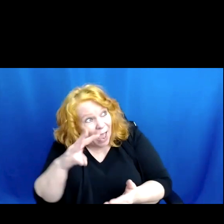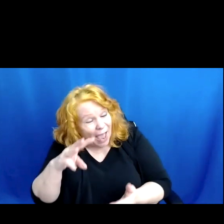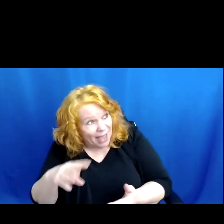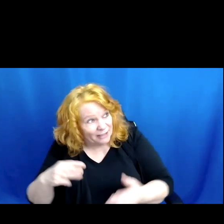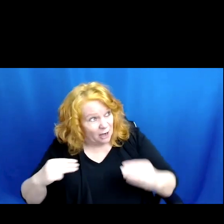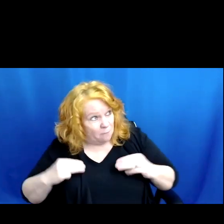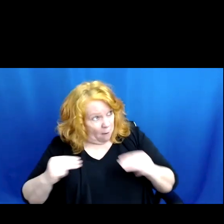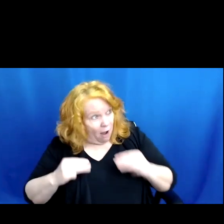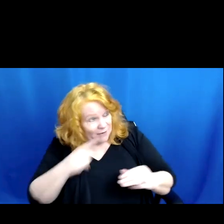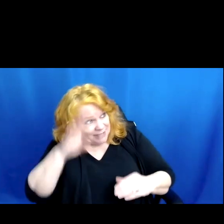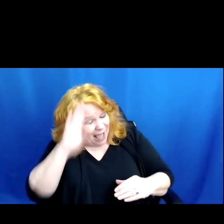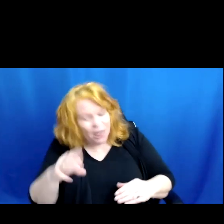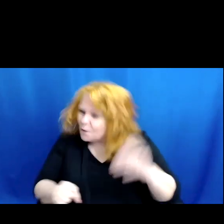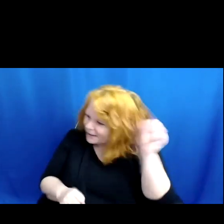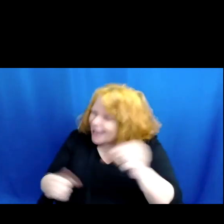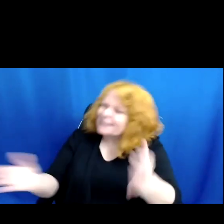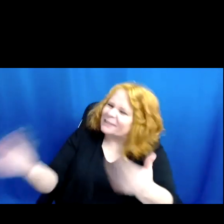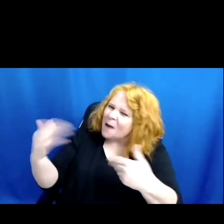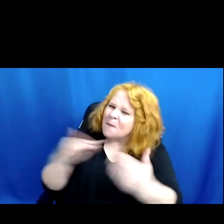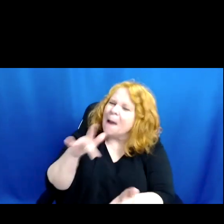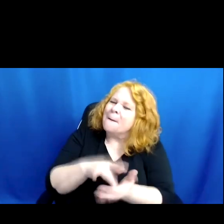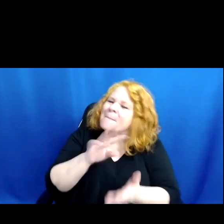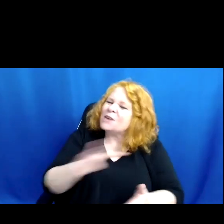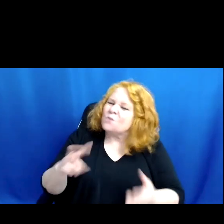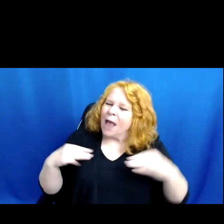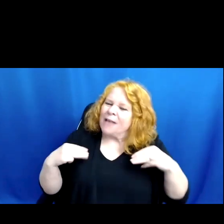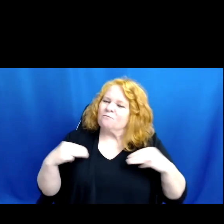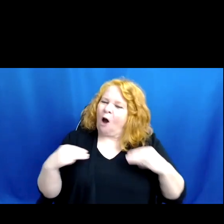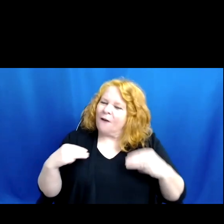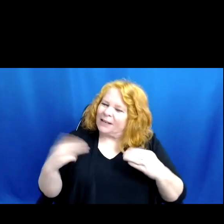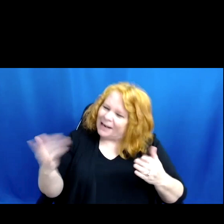He can. Come on Midwest Marvin I am just getting to know you.